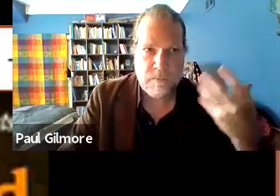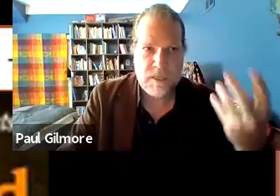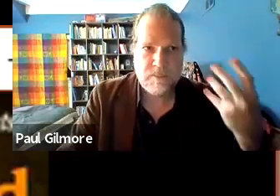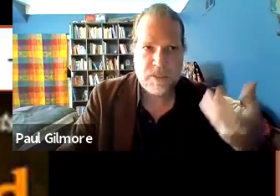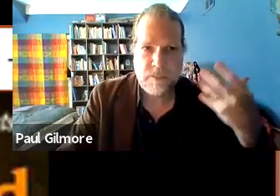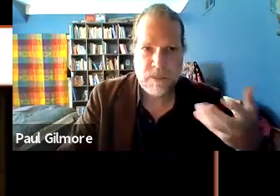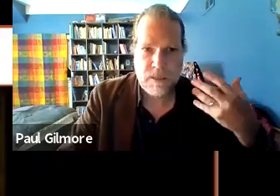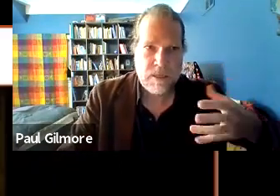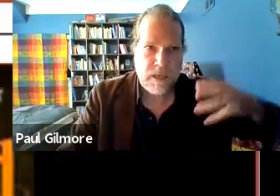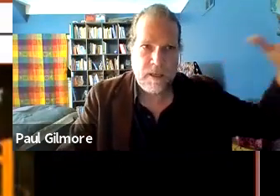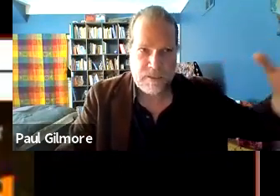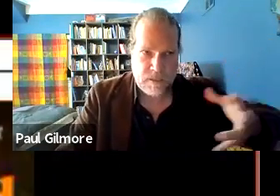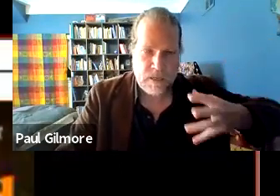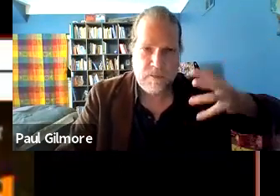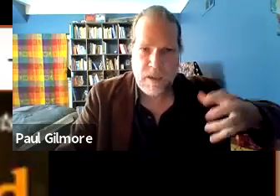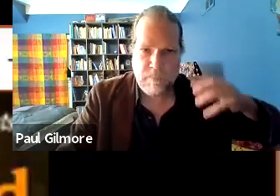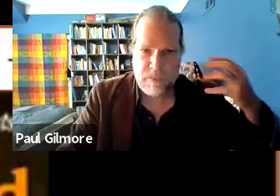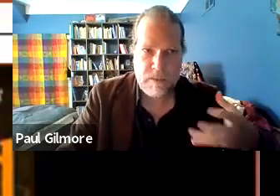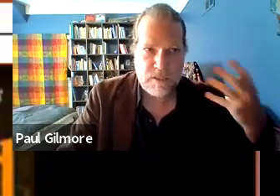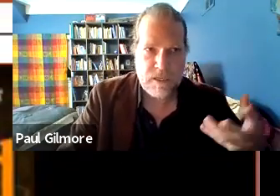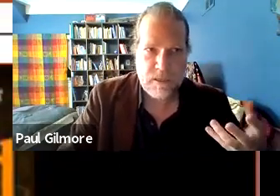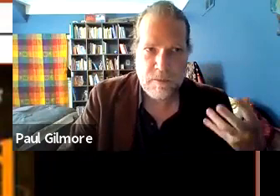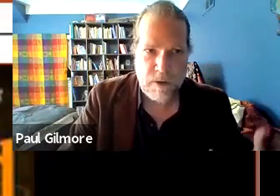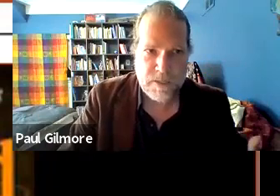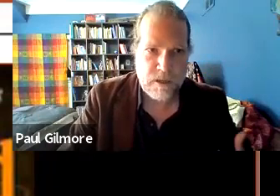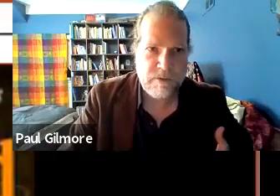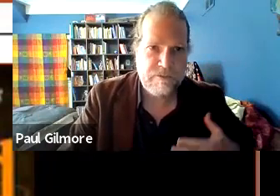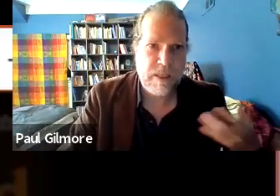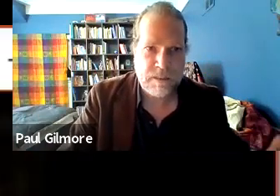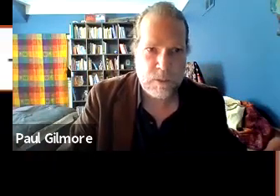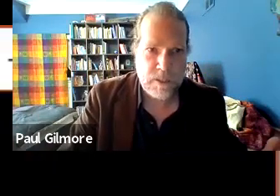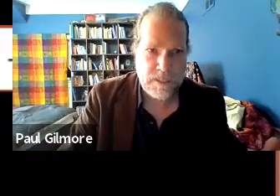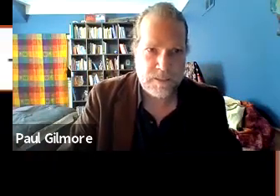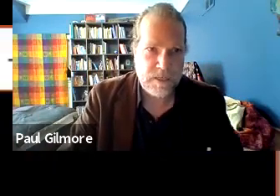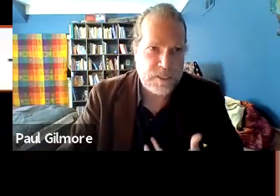going to become something else. And but then there's the embrace of a flexible identity a